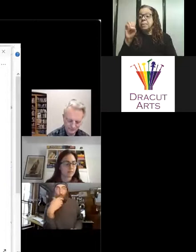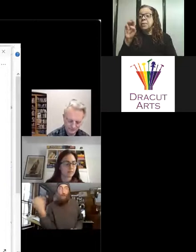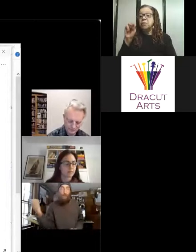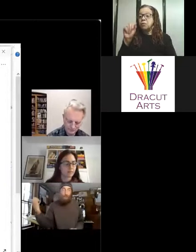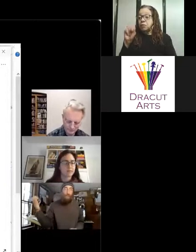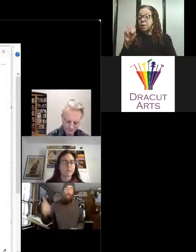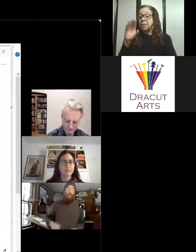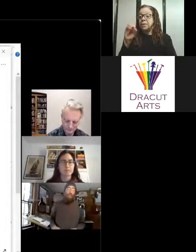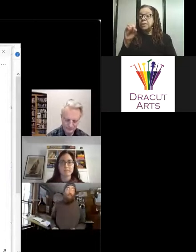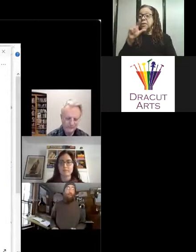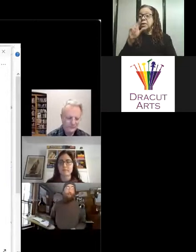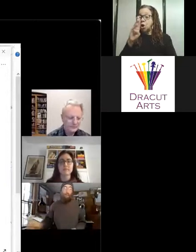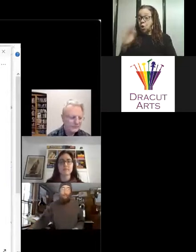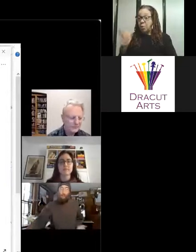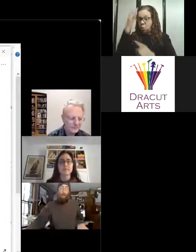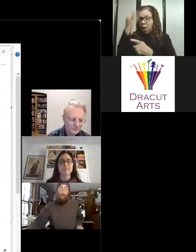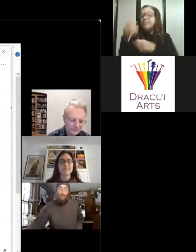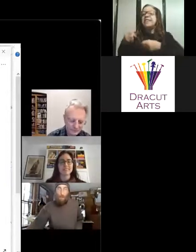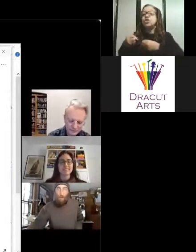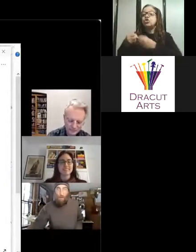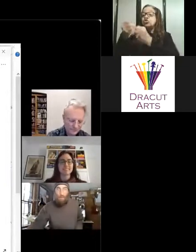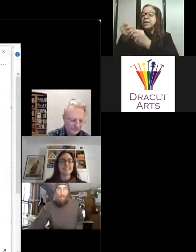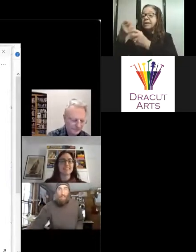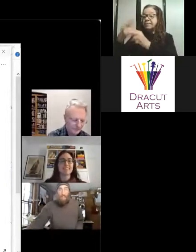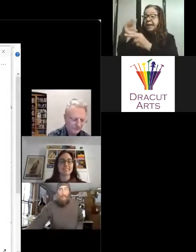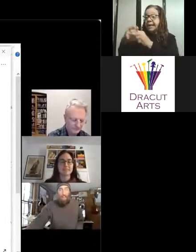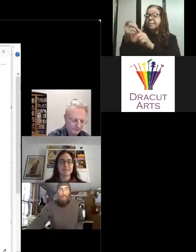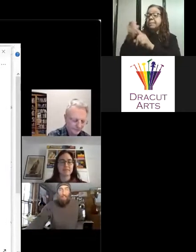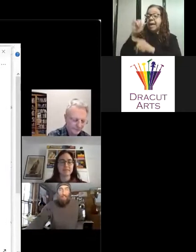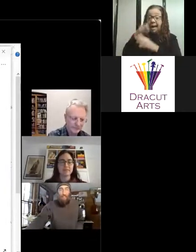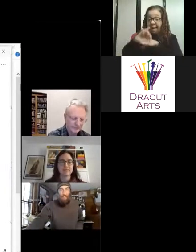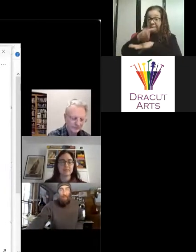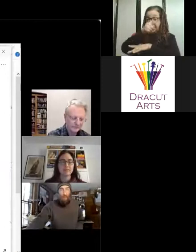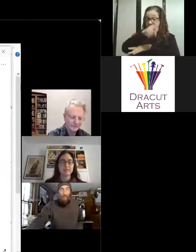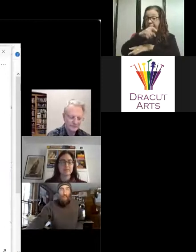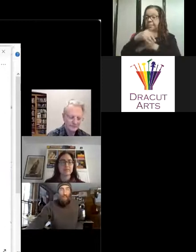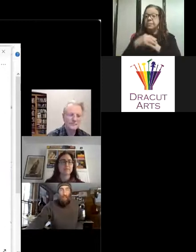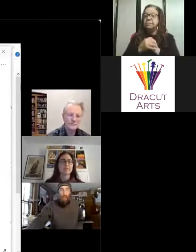a road here in town named after him, the road he was born. And this is a little sample of his handwriting.